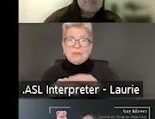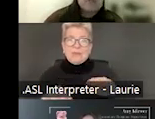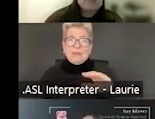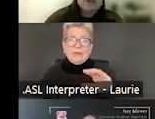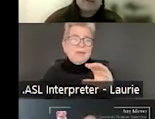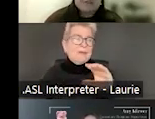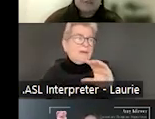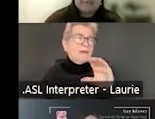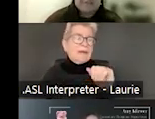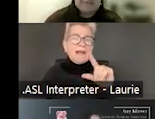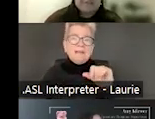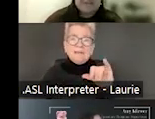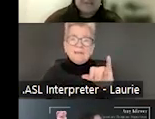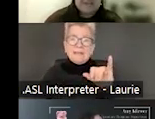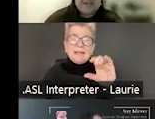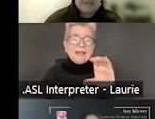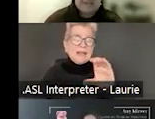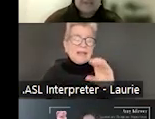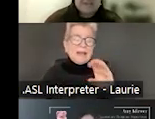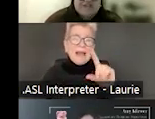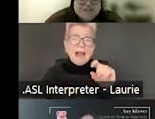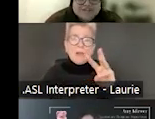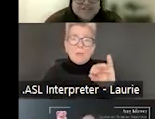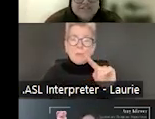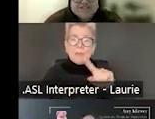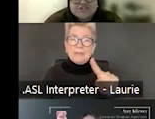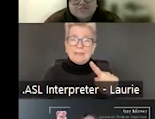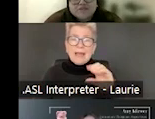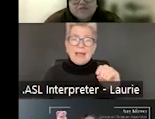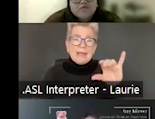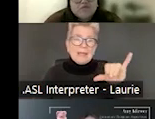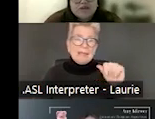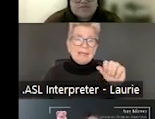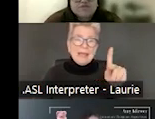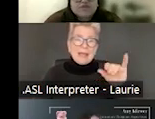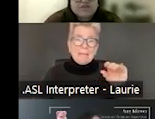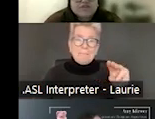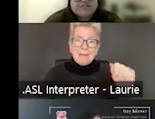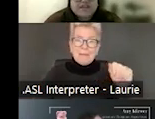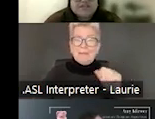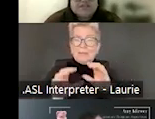Yakama tribes. I would like to acknowledge the indigenous people who have stewarded this land